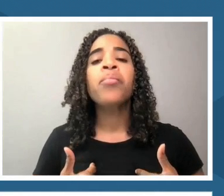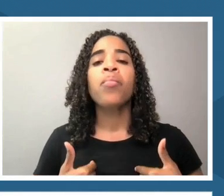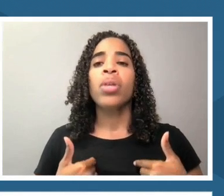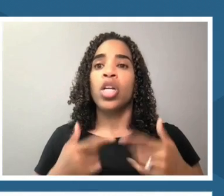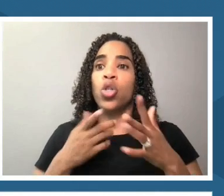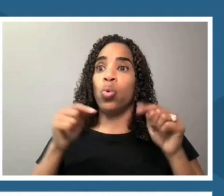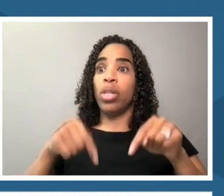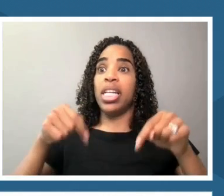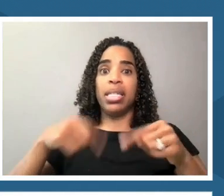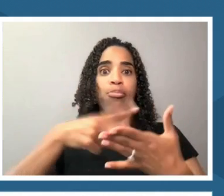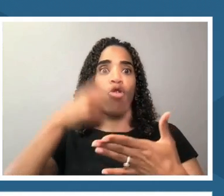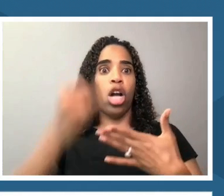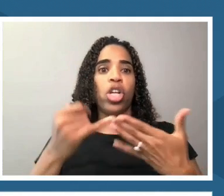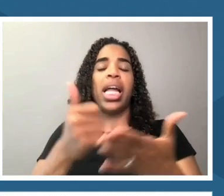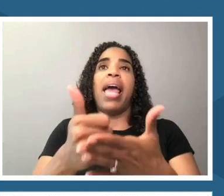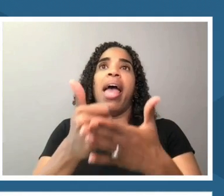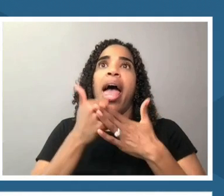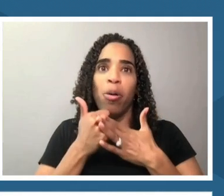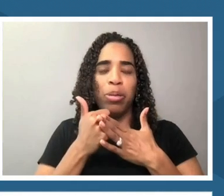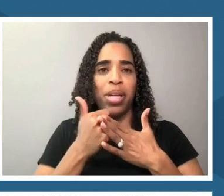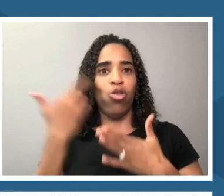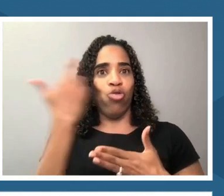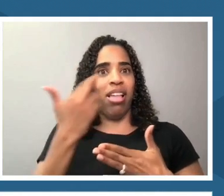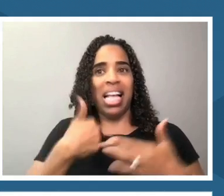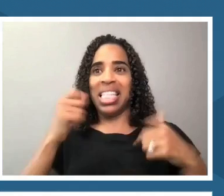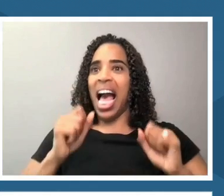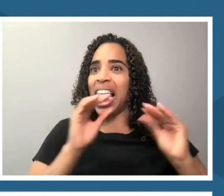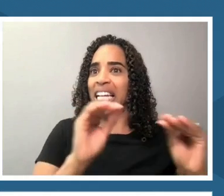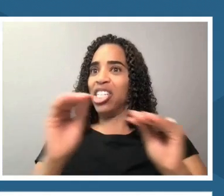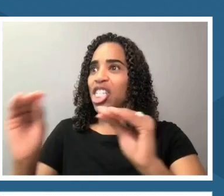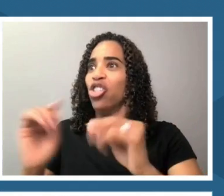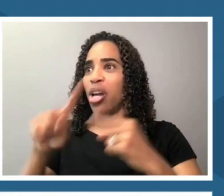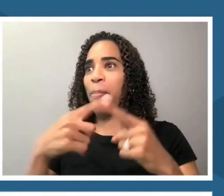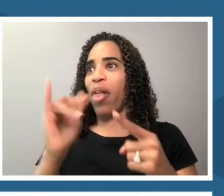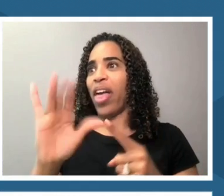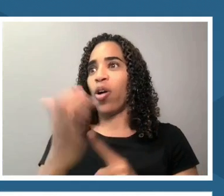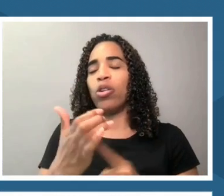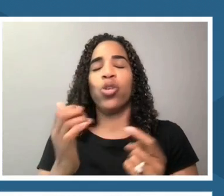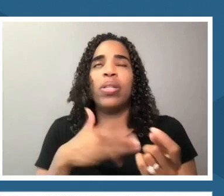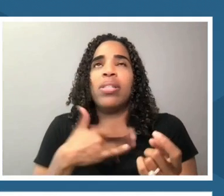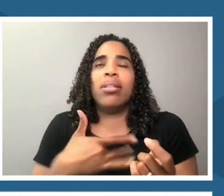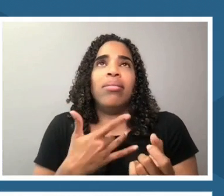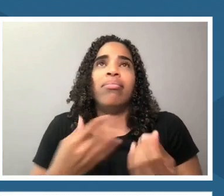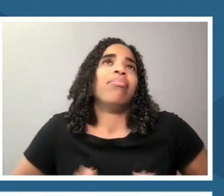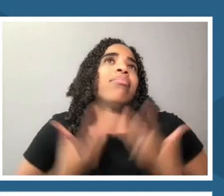incredibly liberating tk's awesome in the series the series